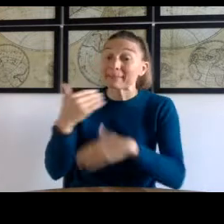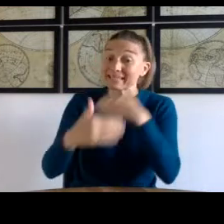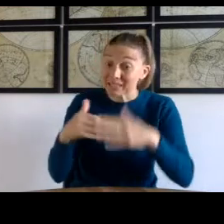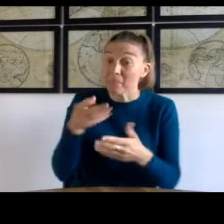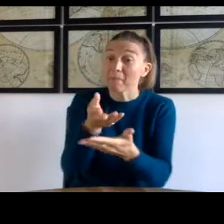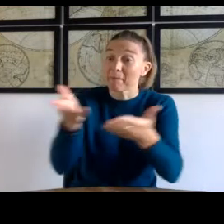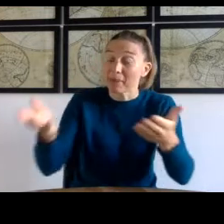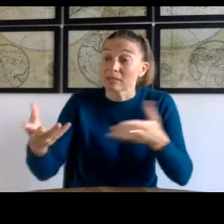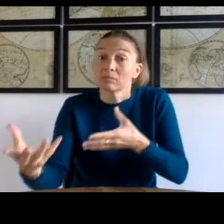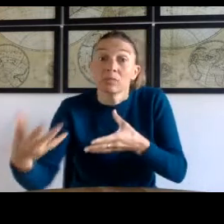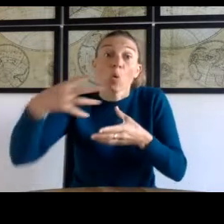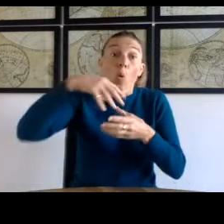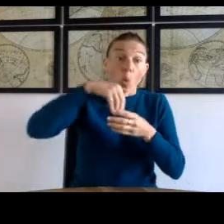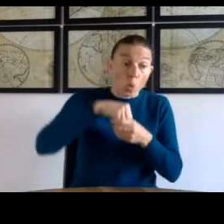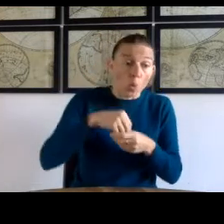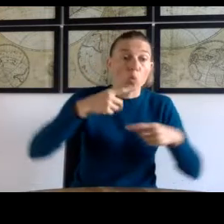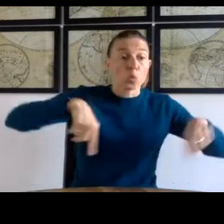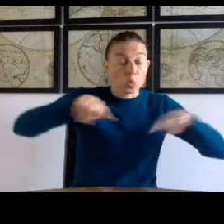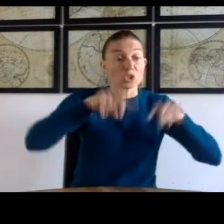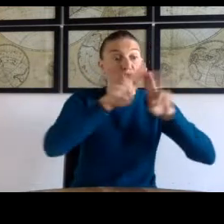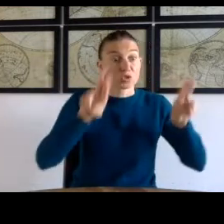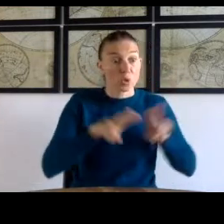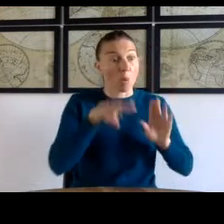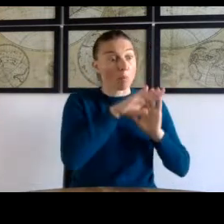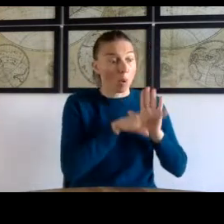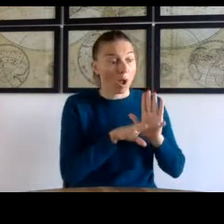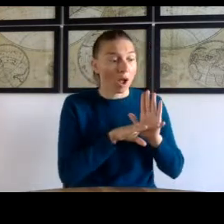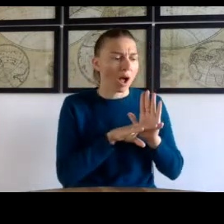in international programs isn't only the right thing to do,